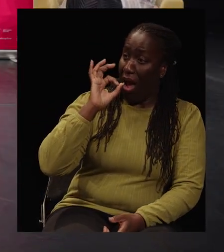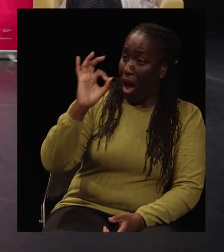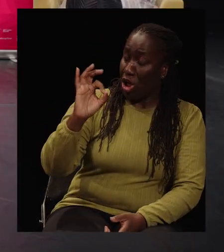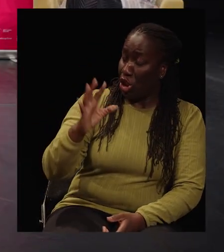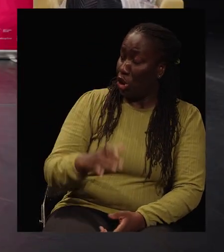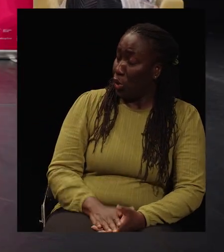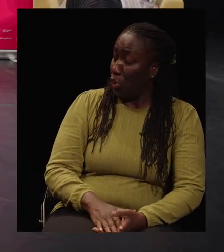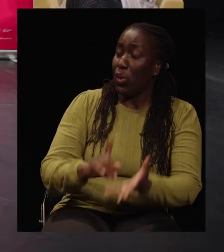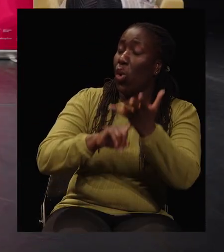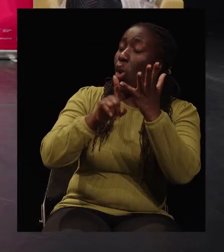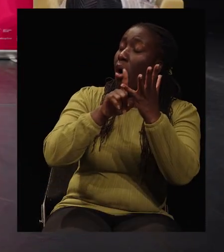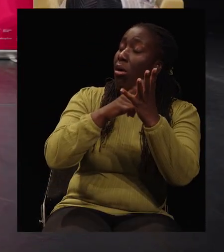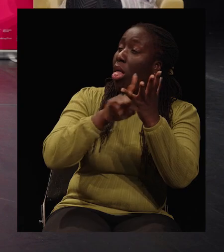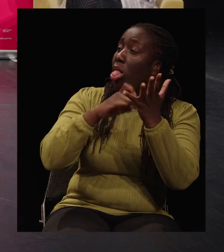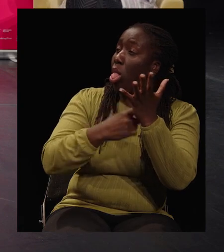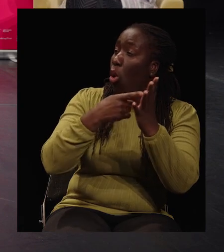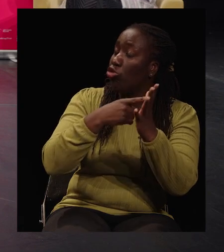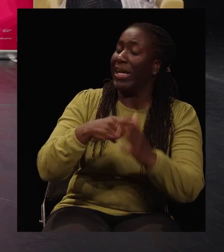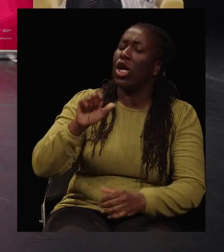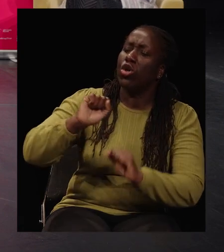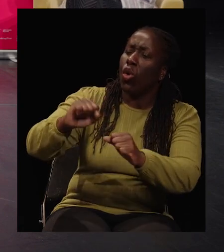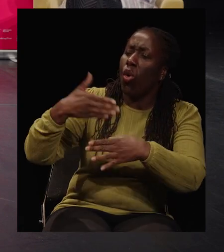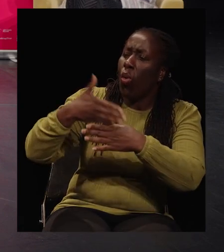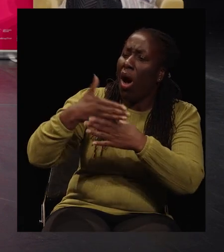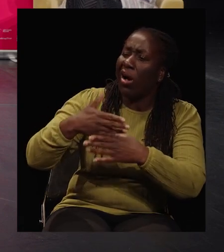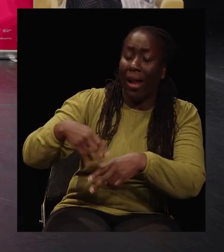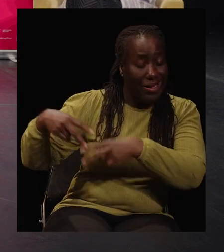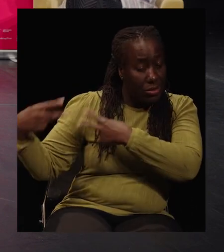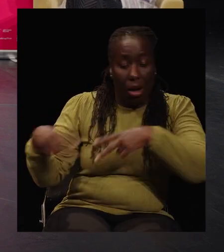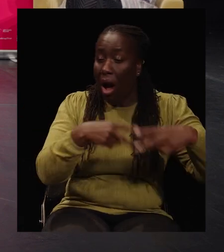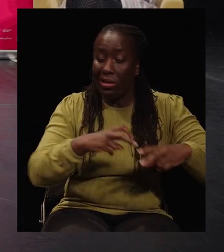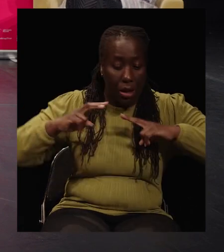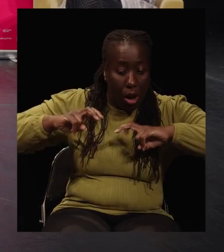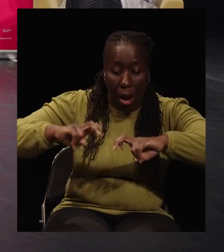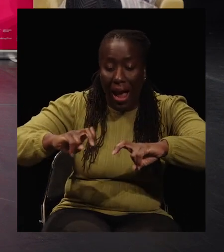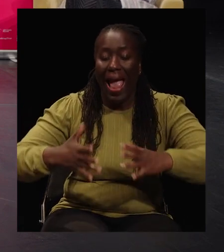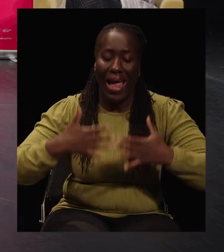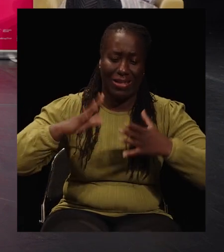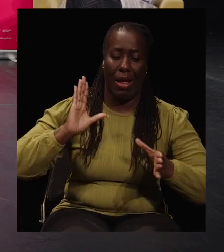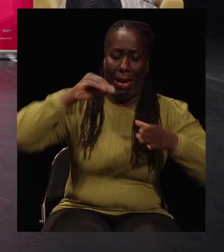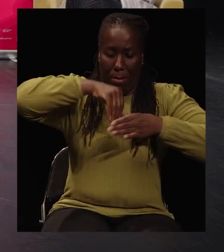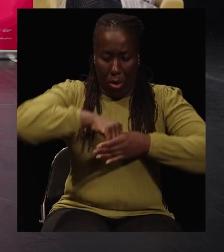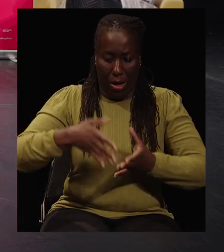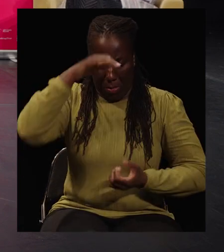Laura, for example, your work brings together dance practise, archives and embodied memory. How does your in archival practise